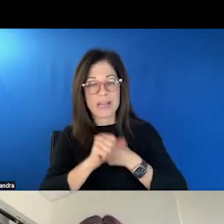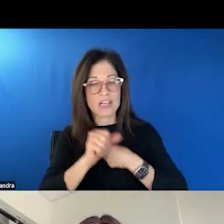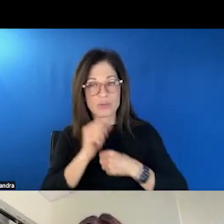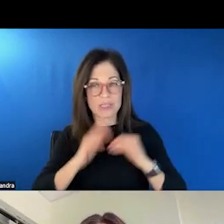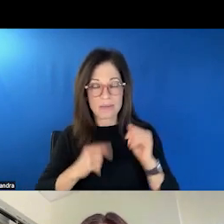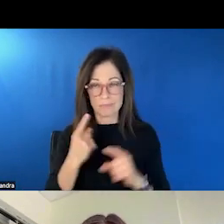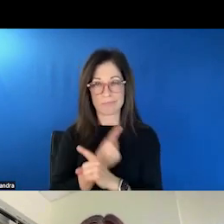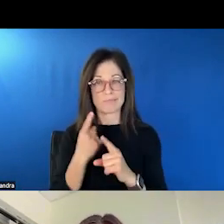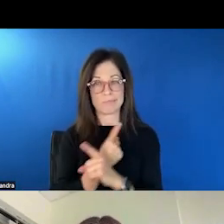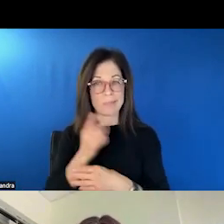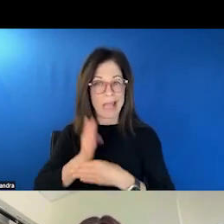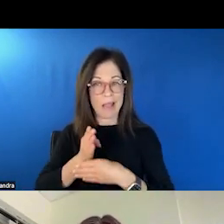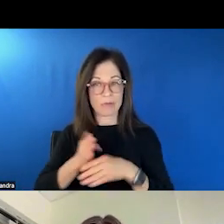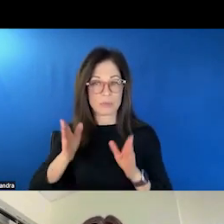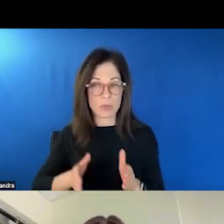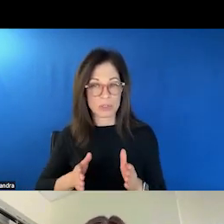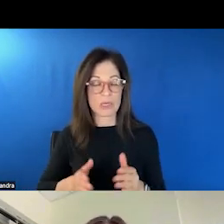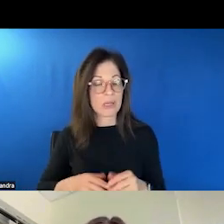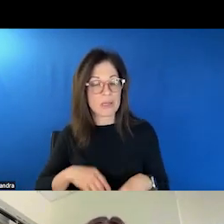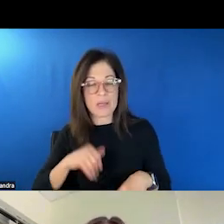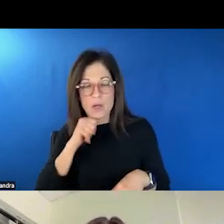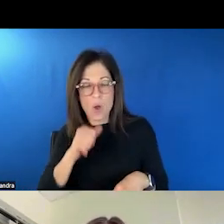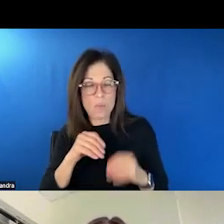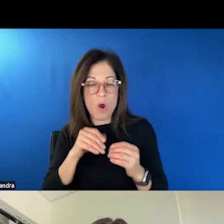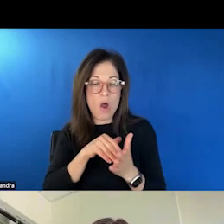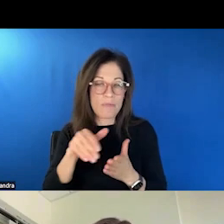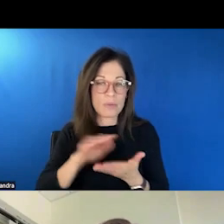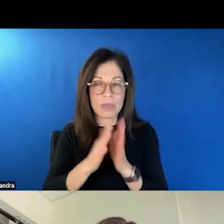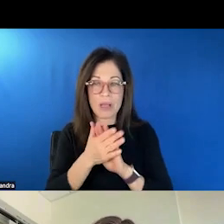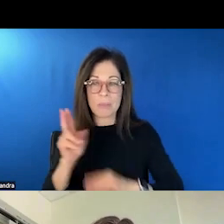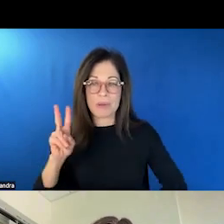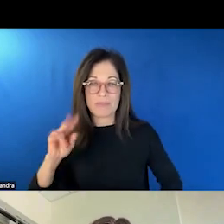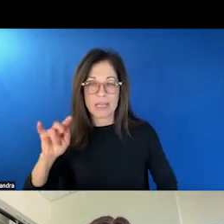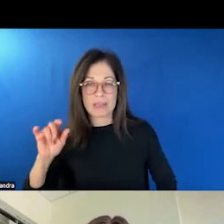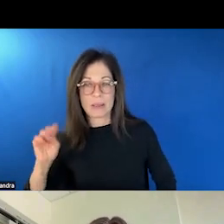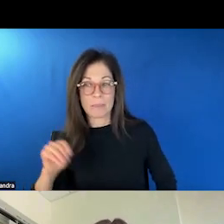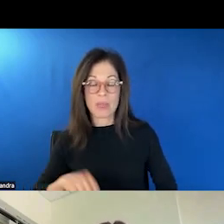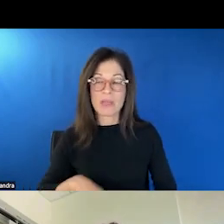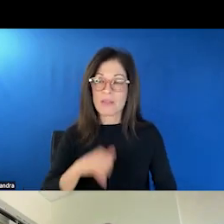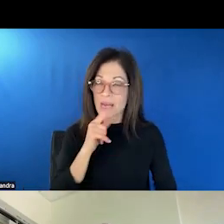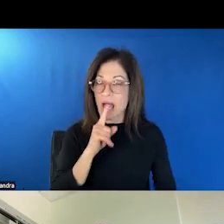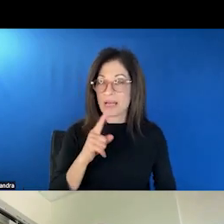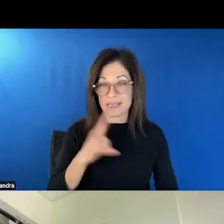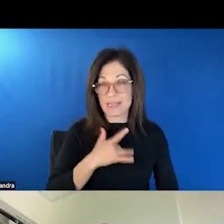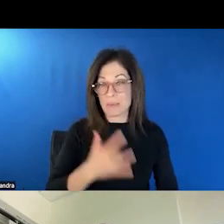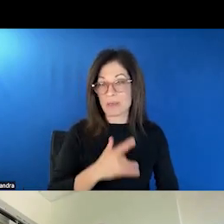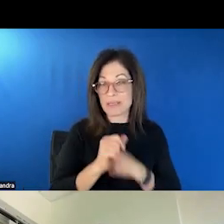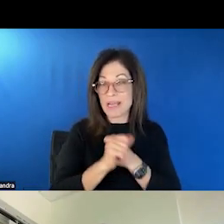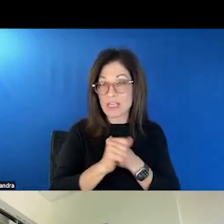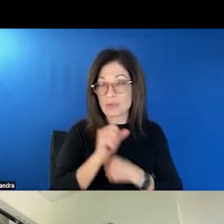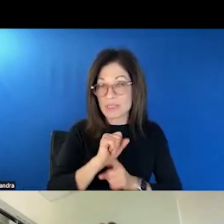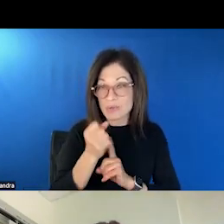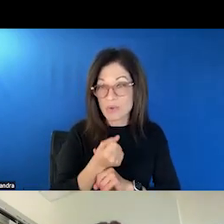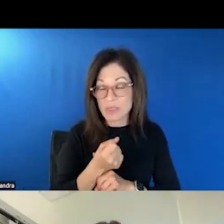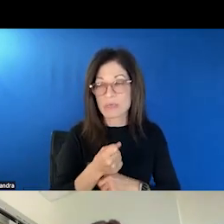PERSON. THEY ARE NOT INHERENTLY DANGEROUS. I AM NOT THE MOBILE